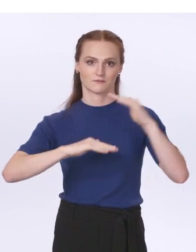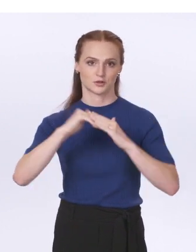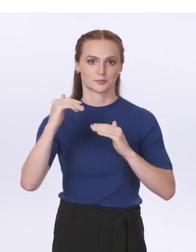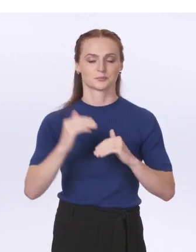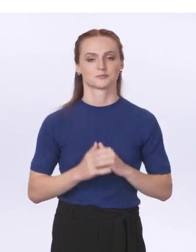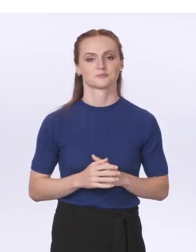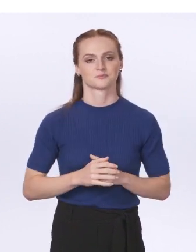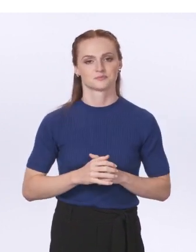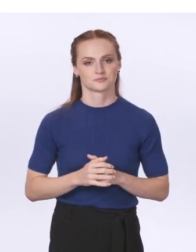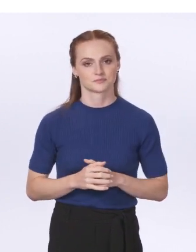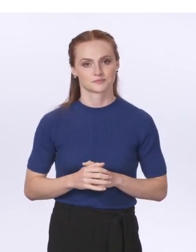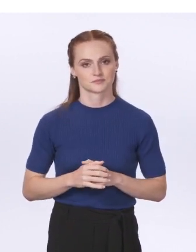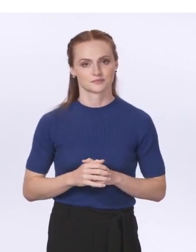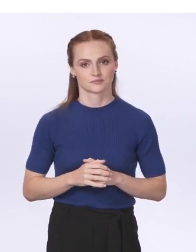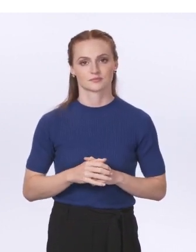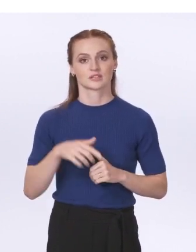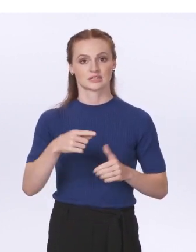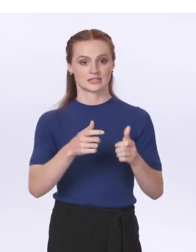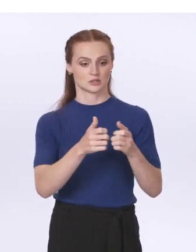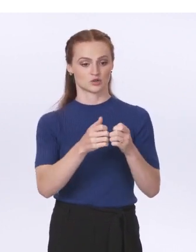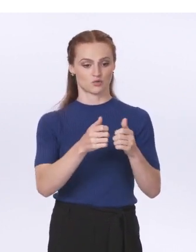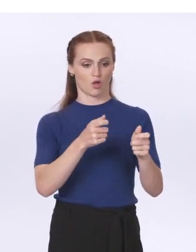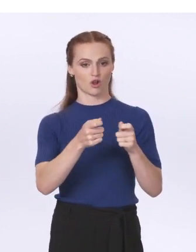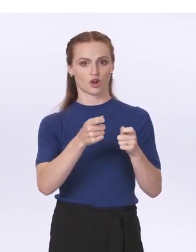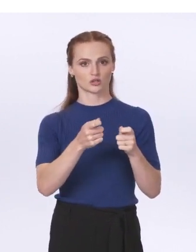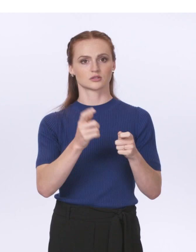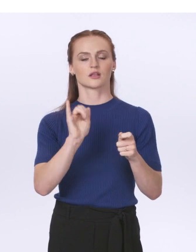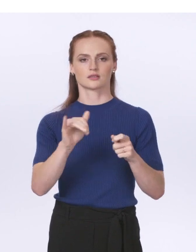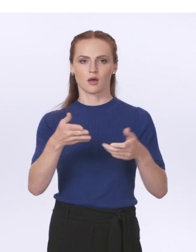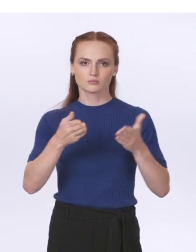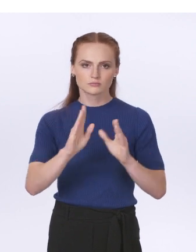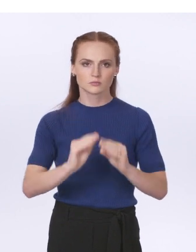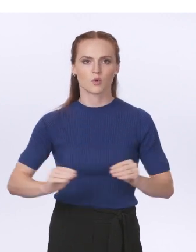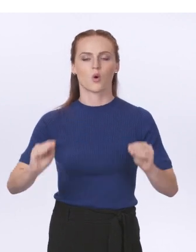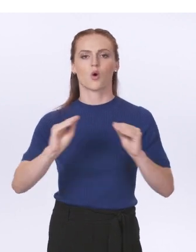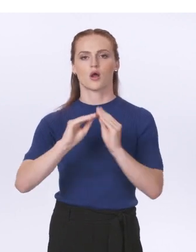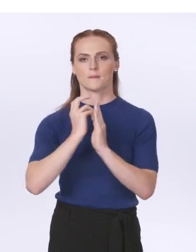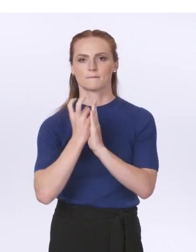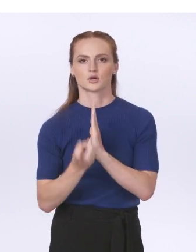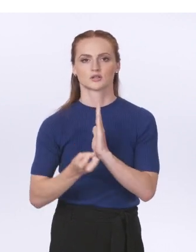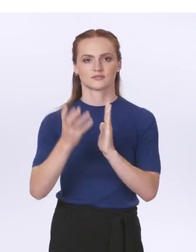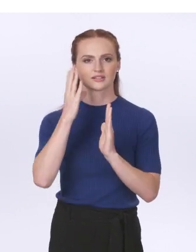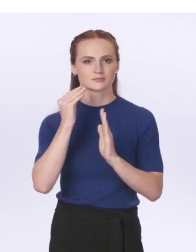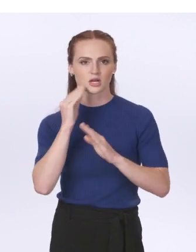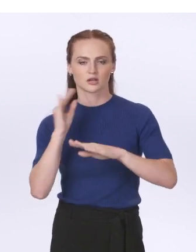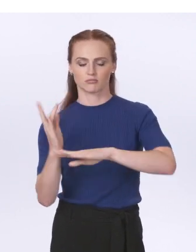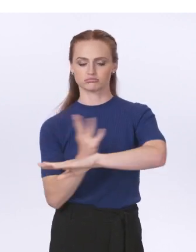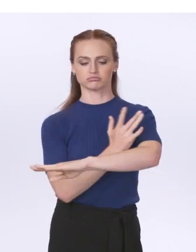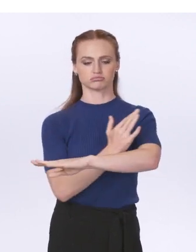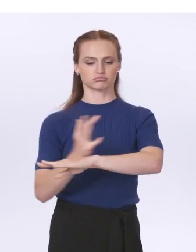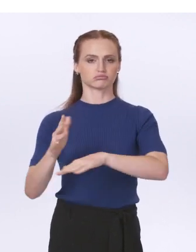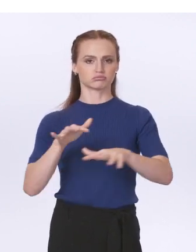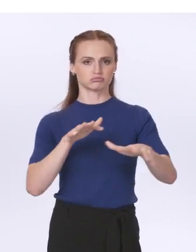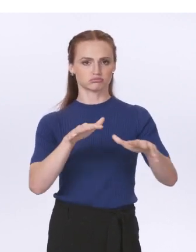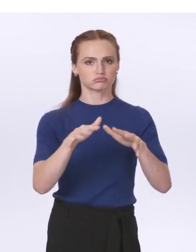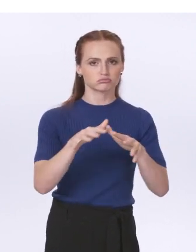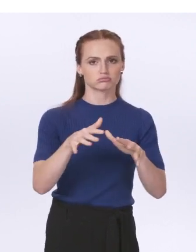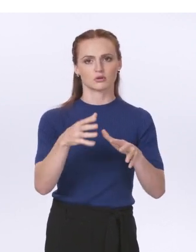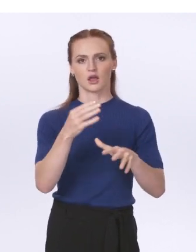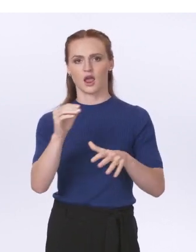These controllers will enable more immersive experiences with a range of vibrations, as well as ergonomic ring-free design